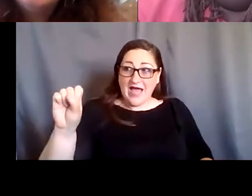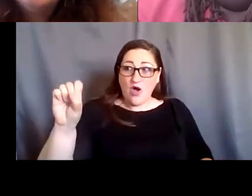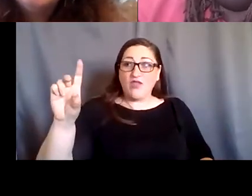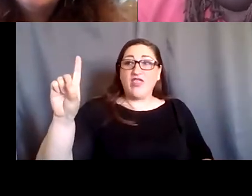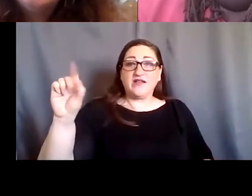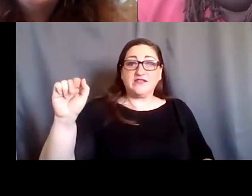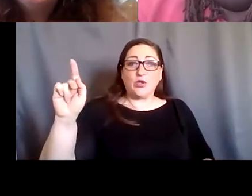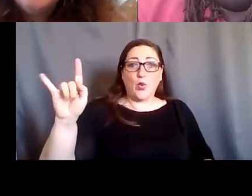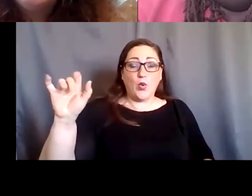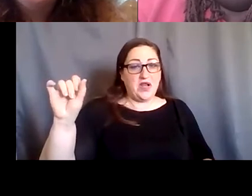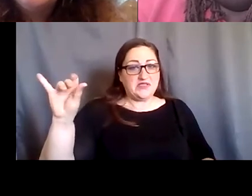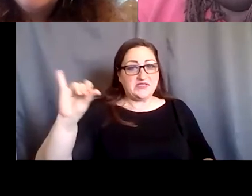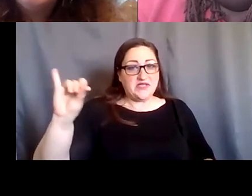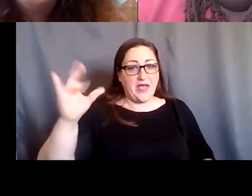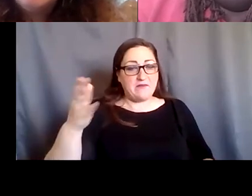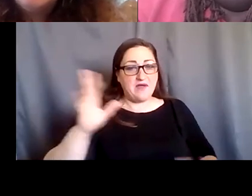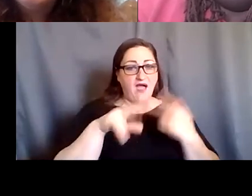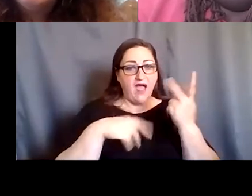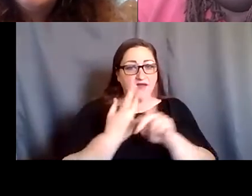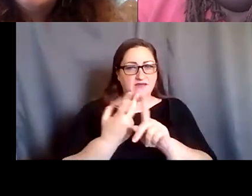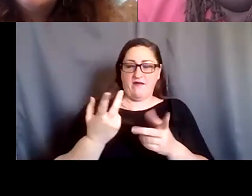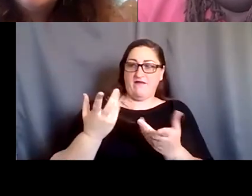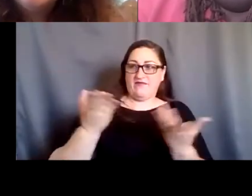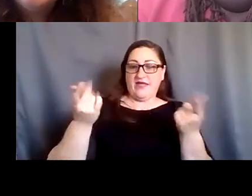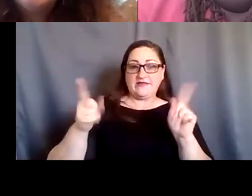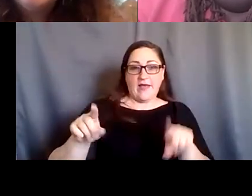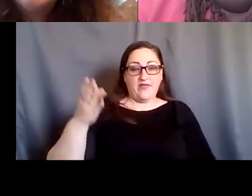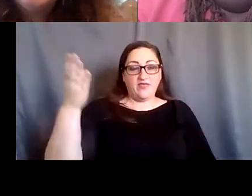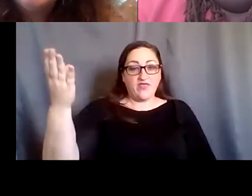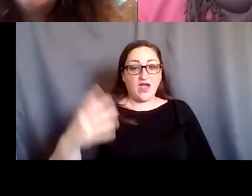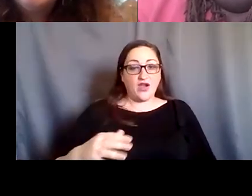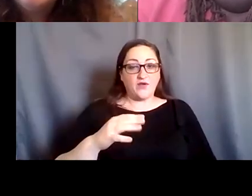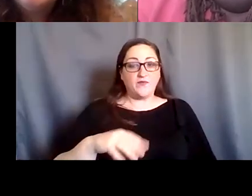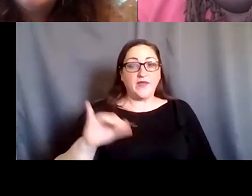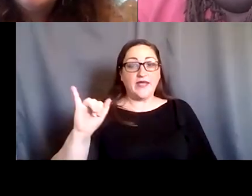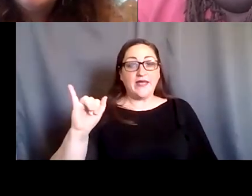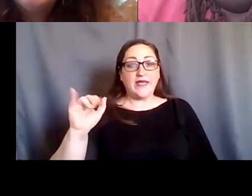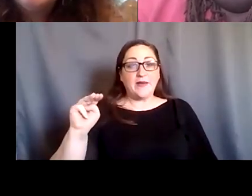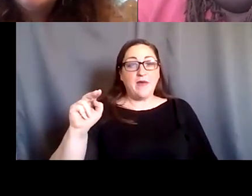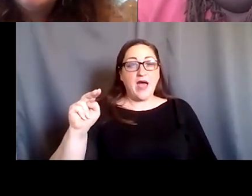So, to an extent, I think, not only is Imani right but it has very real consequences if we